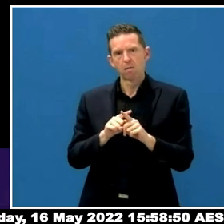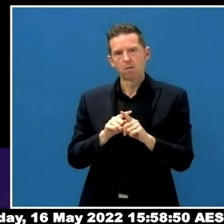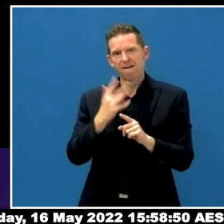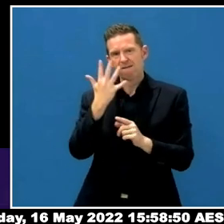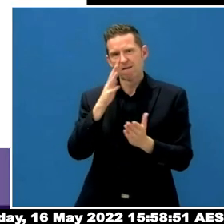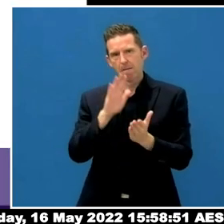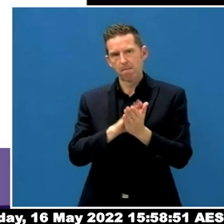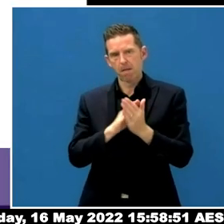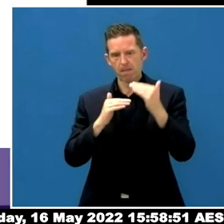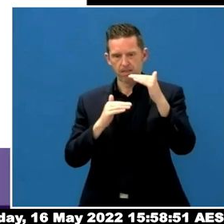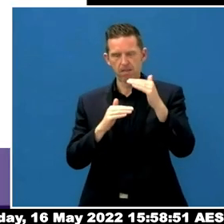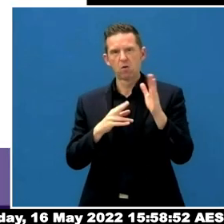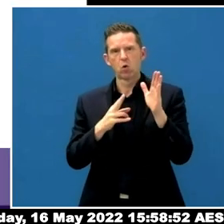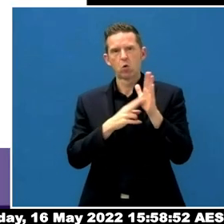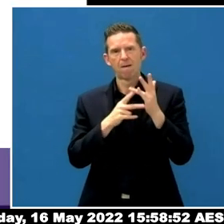31 March 2021.